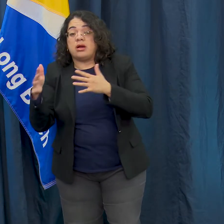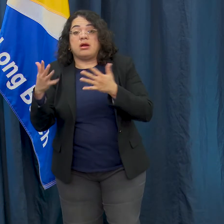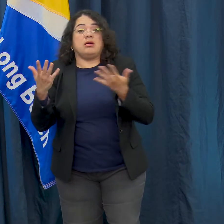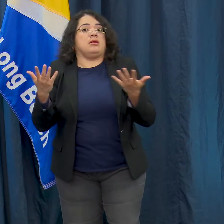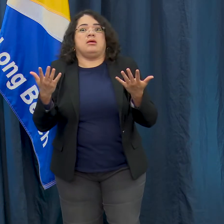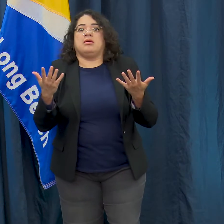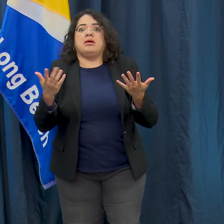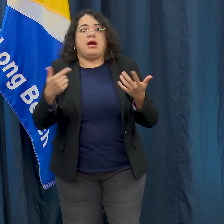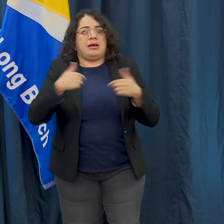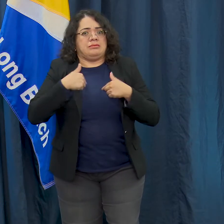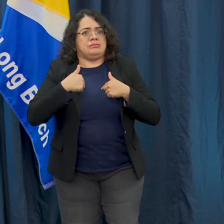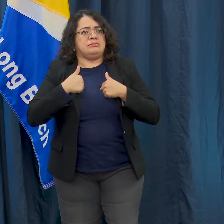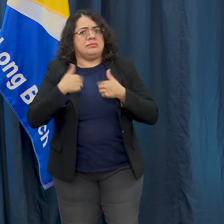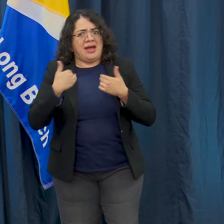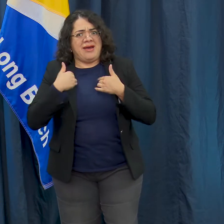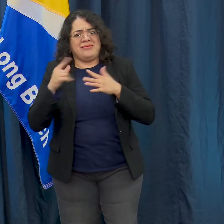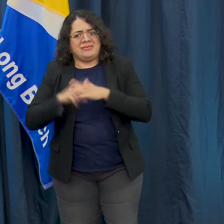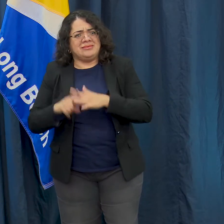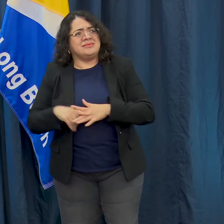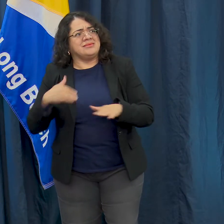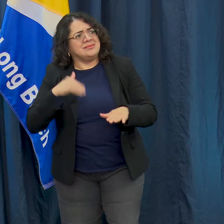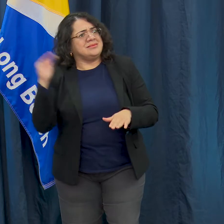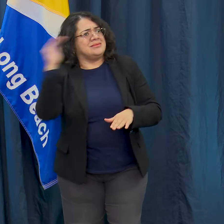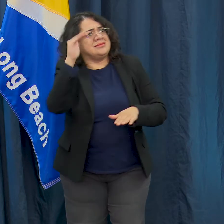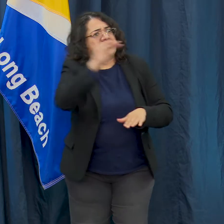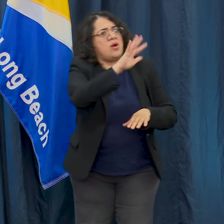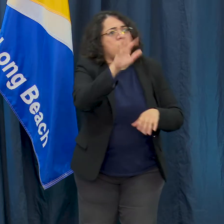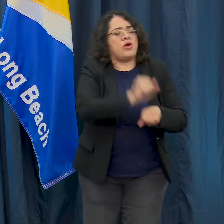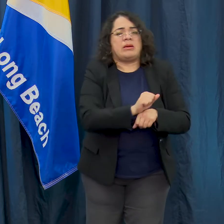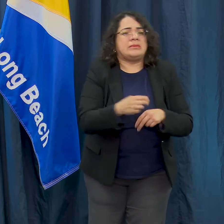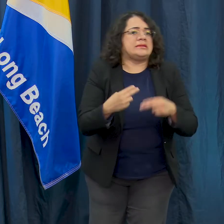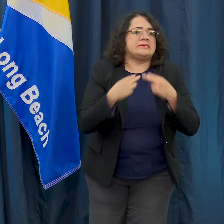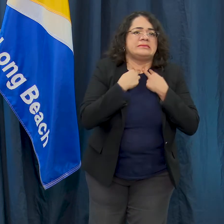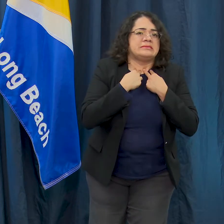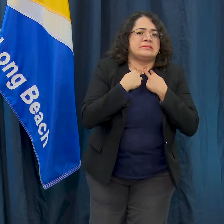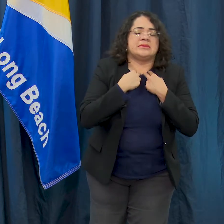time getting appointments and so that was concerning to us as well and so we